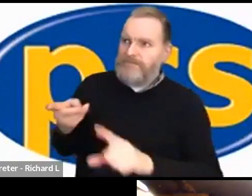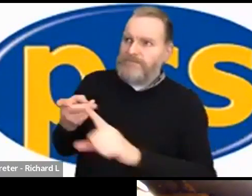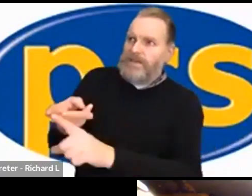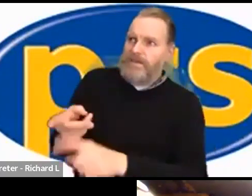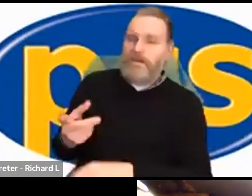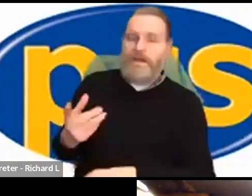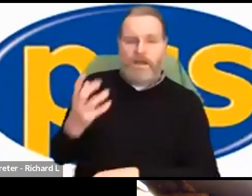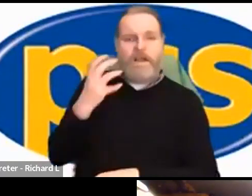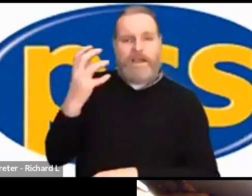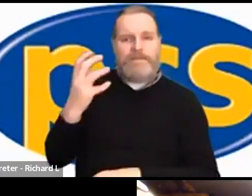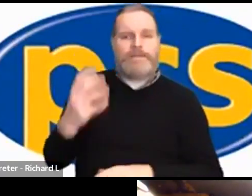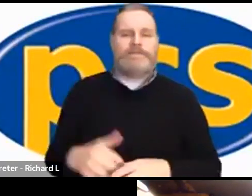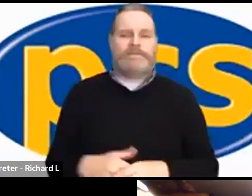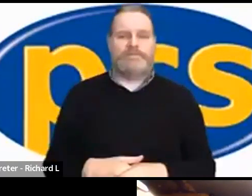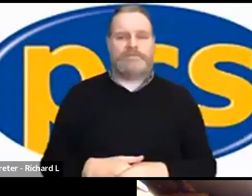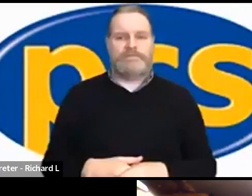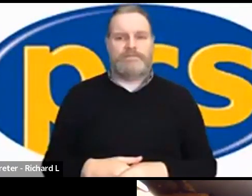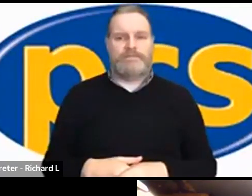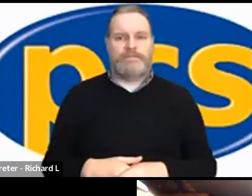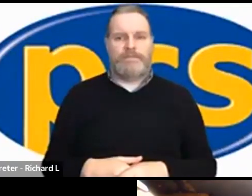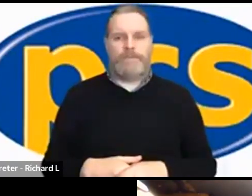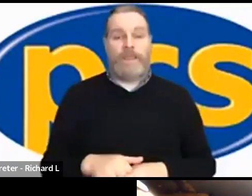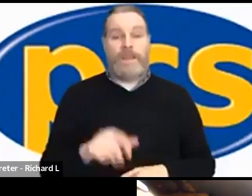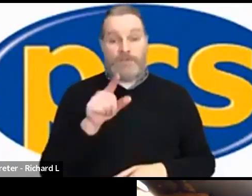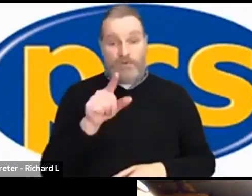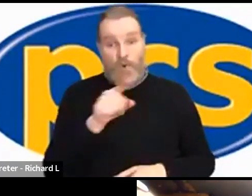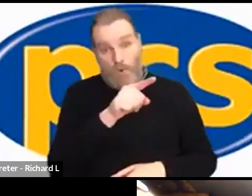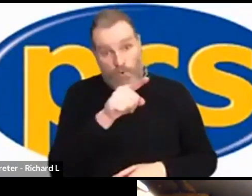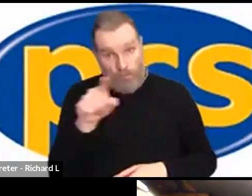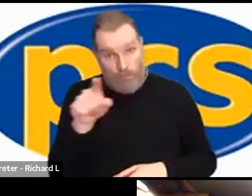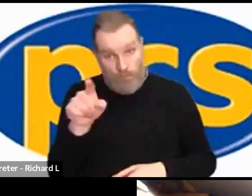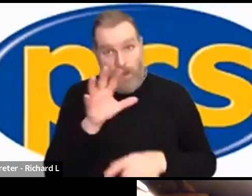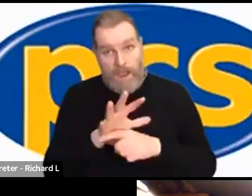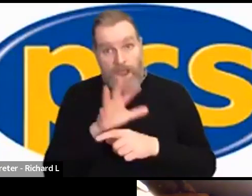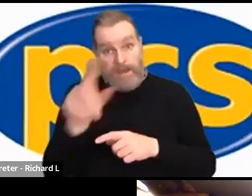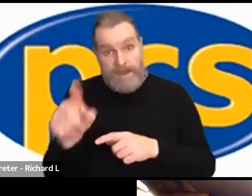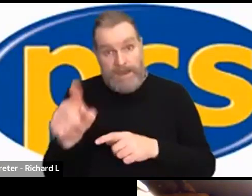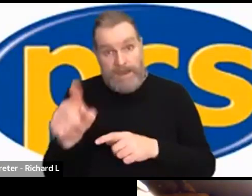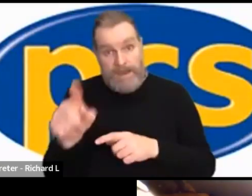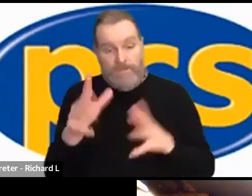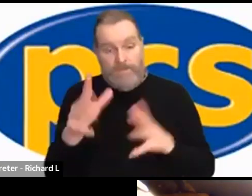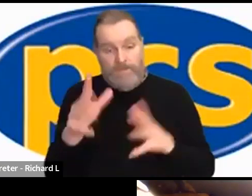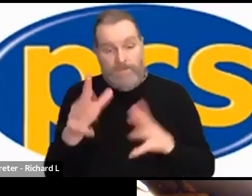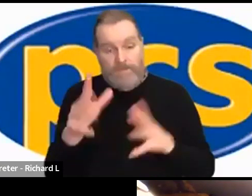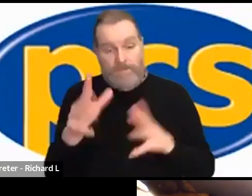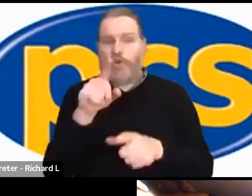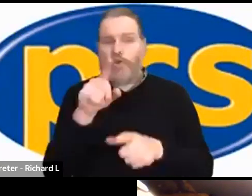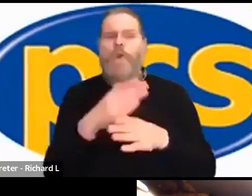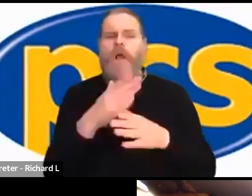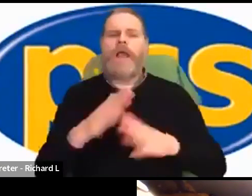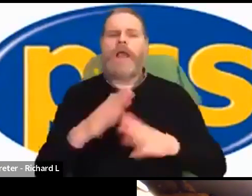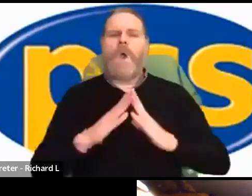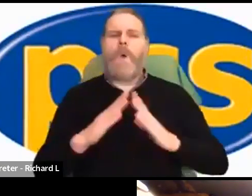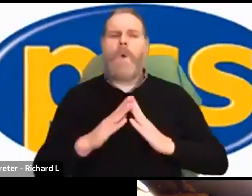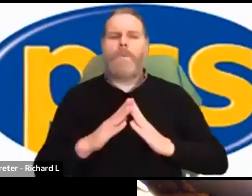I think that's the key thing . But . But from what I wanted to finally just say, it's links to your login on points is is that what we need to understand here is the government